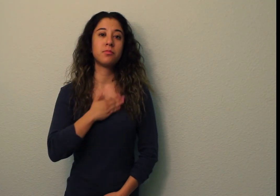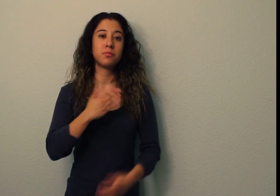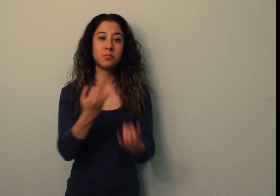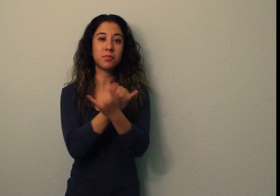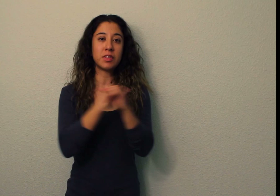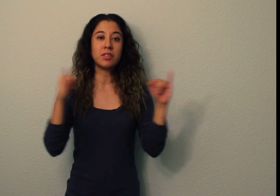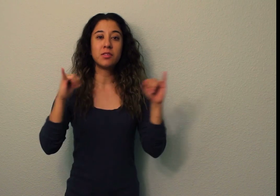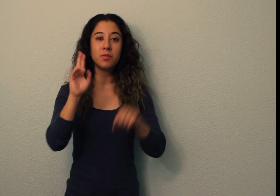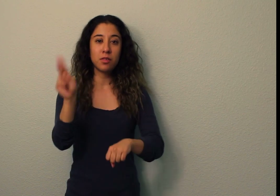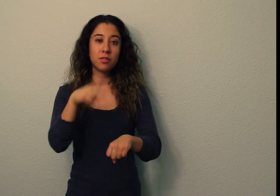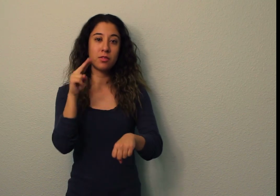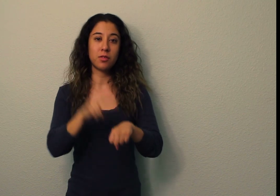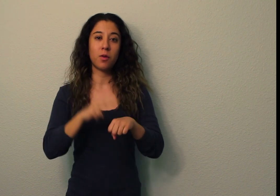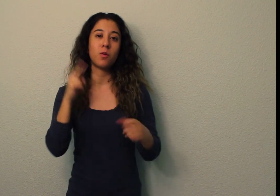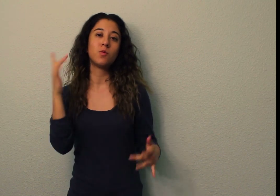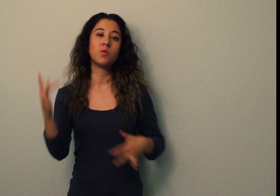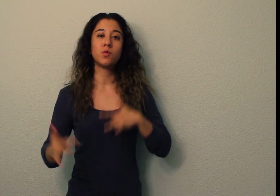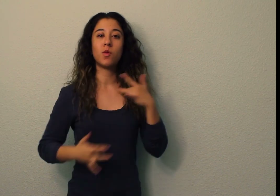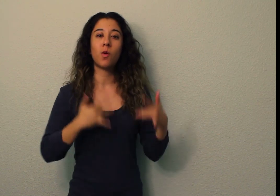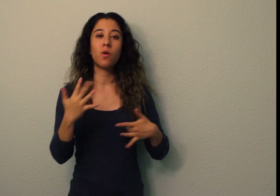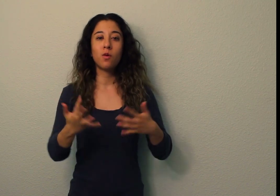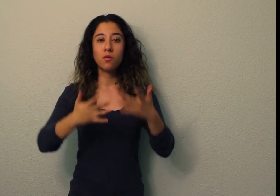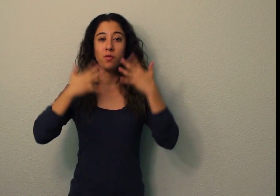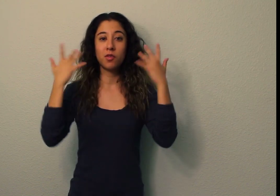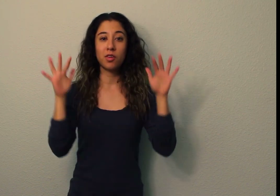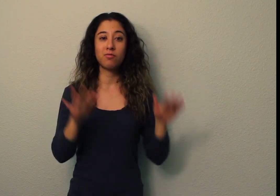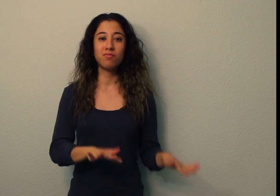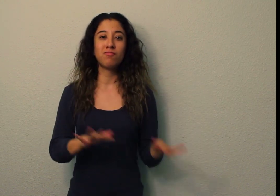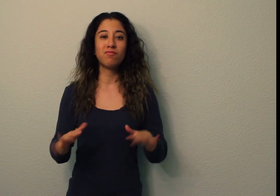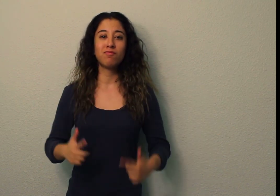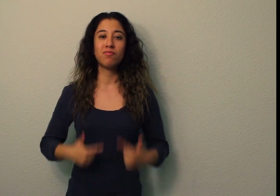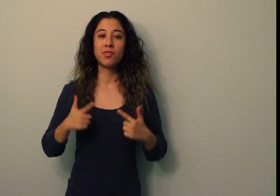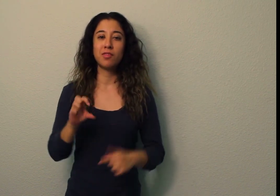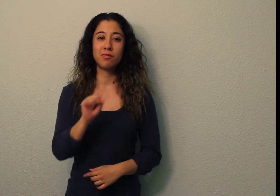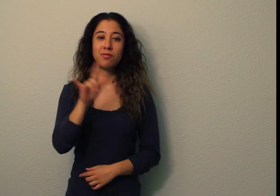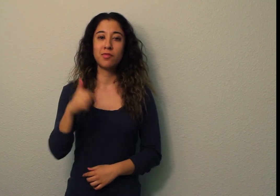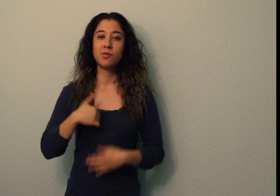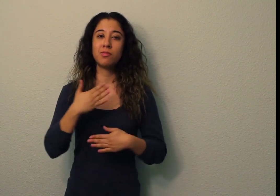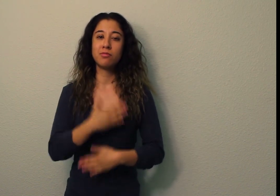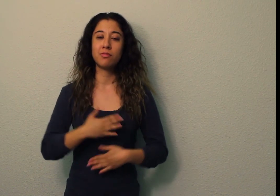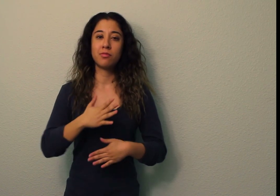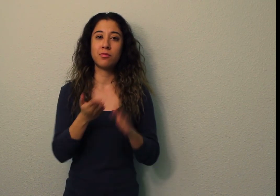Maria Gonzalez: My independence, natural joy, gentleness, and steady lifestyle